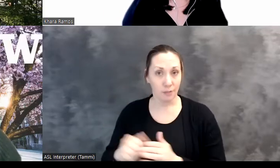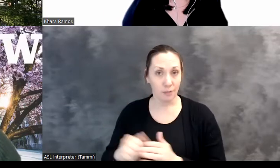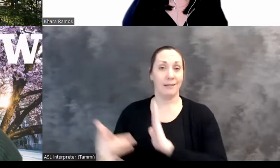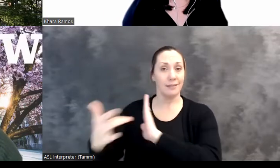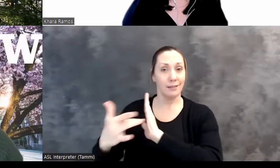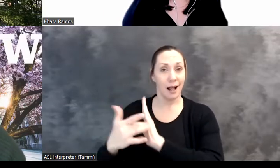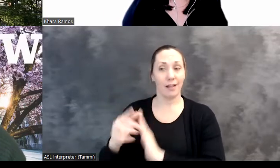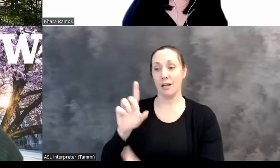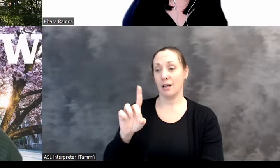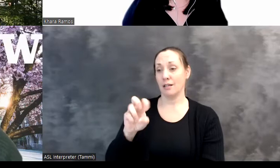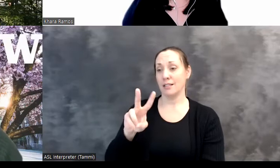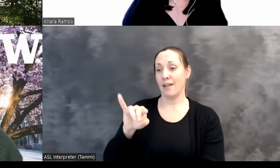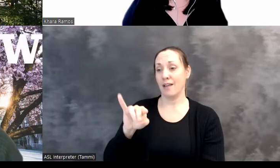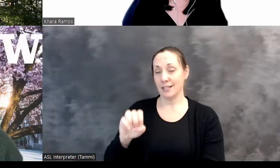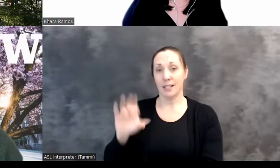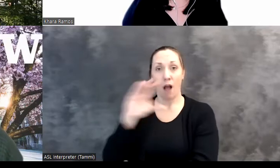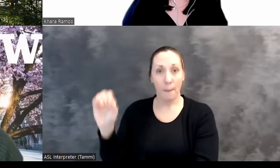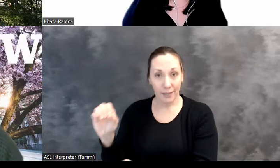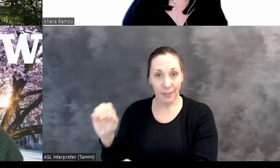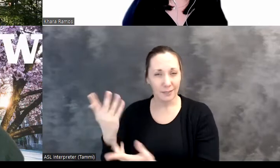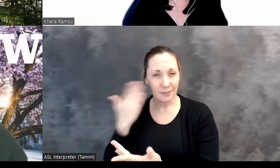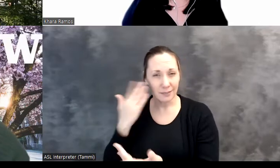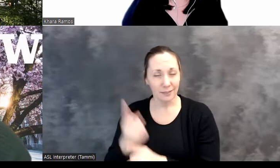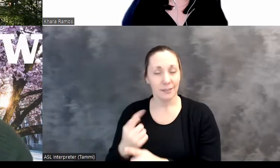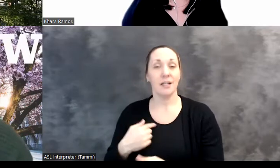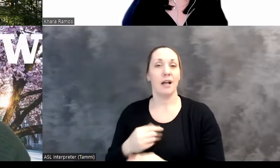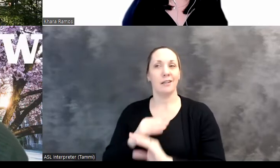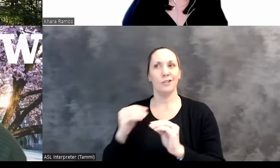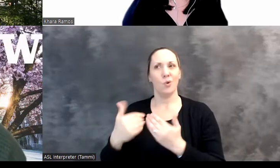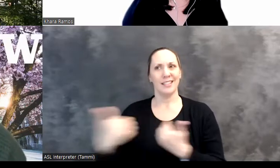who are at the heart of the research as coworker